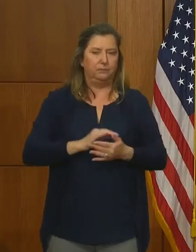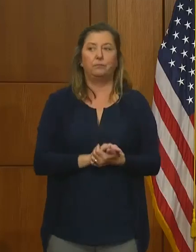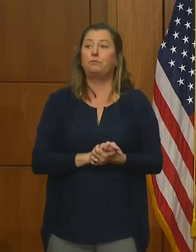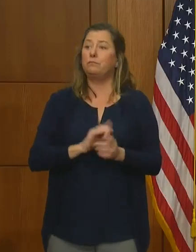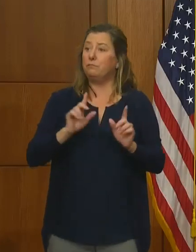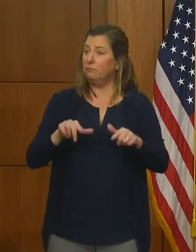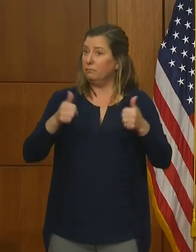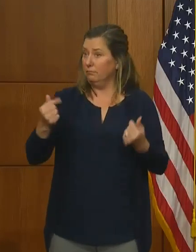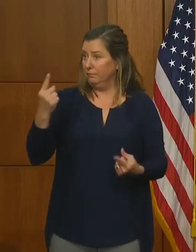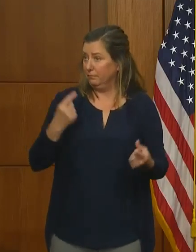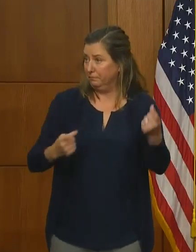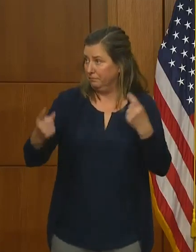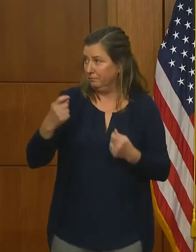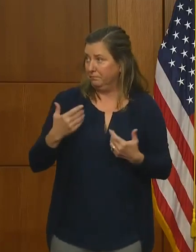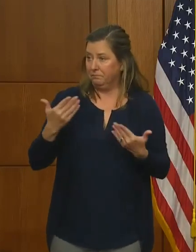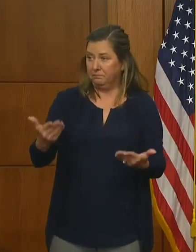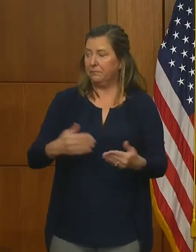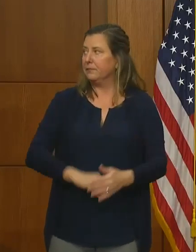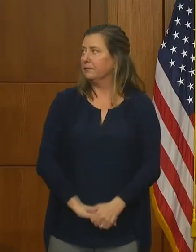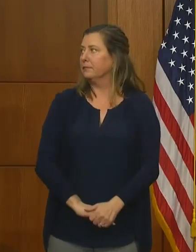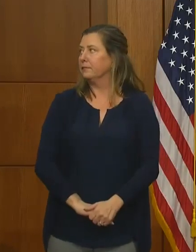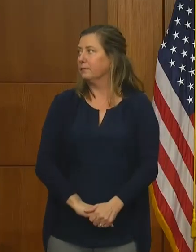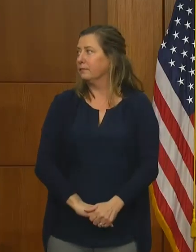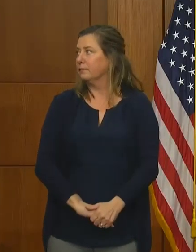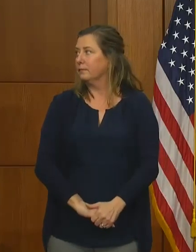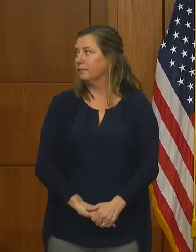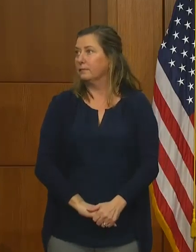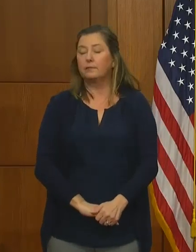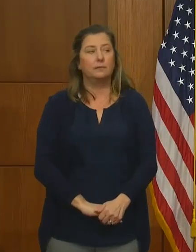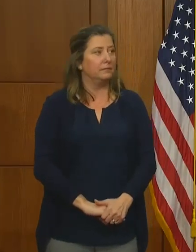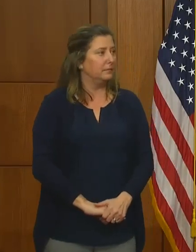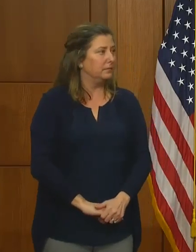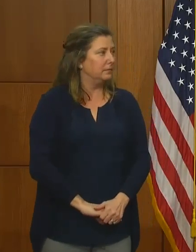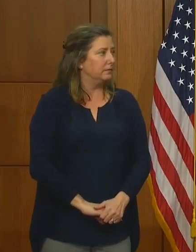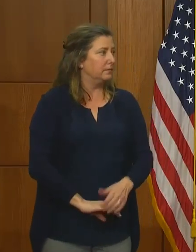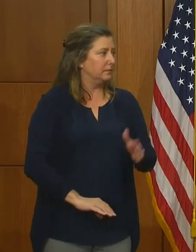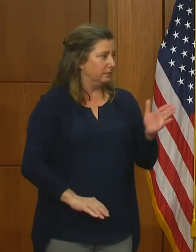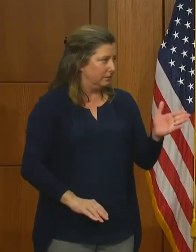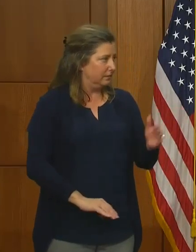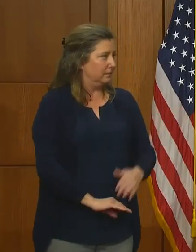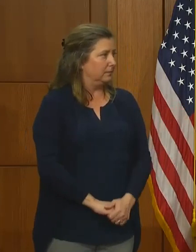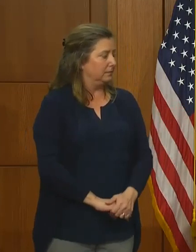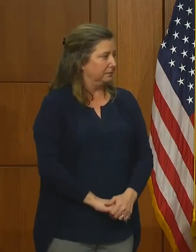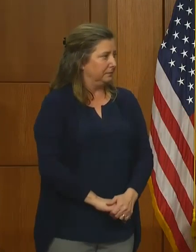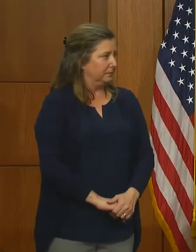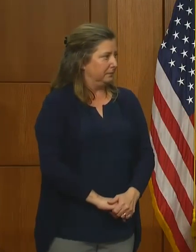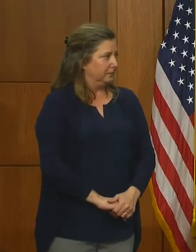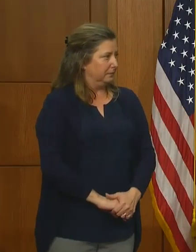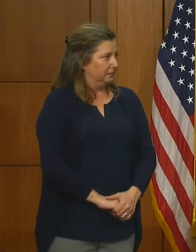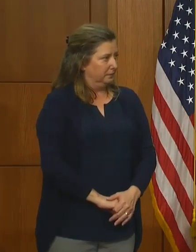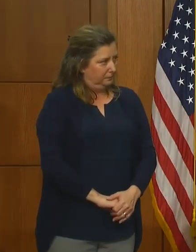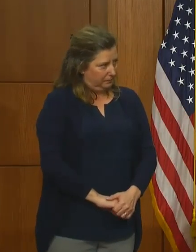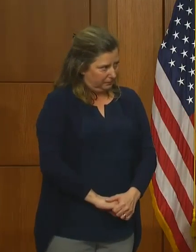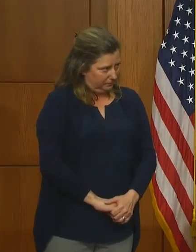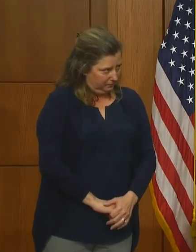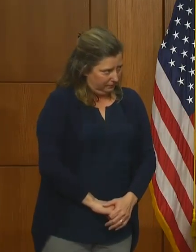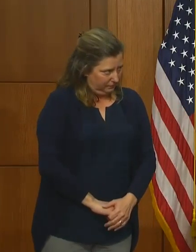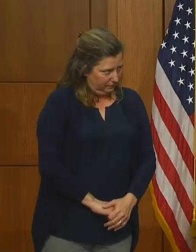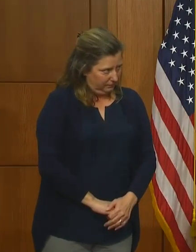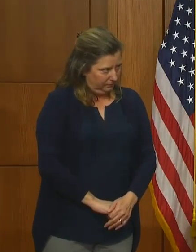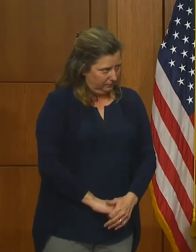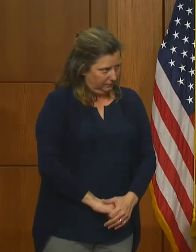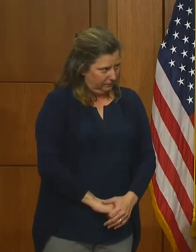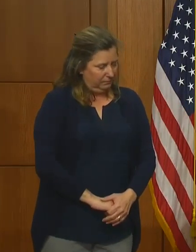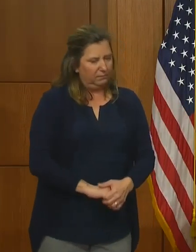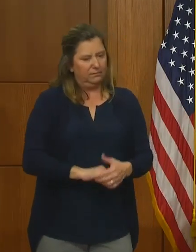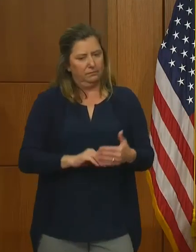WHAT THAT REPRESENTS. THANK